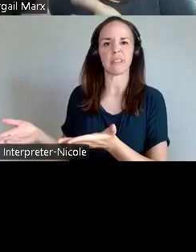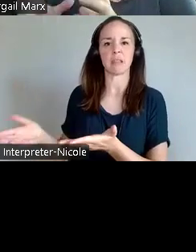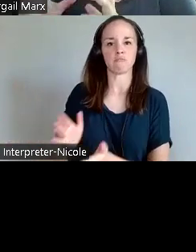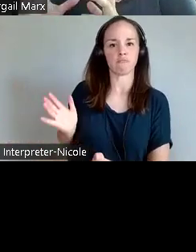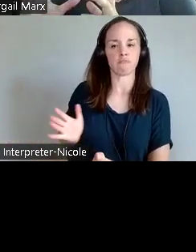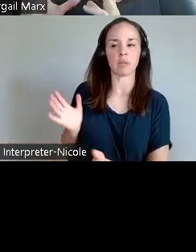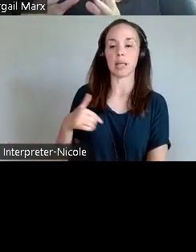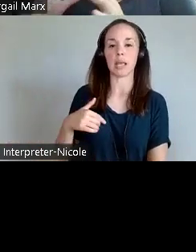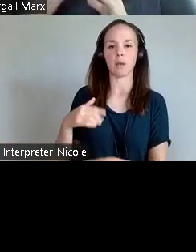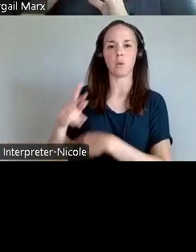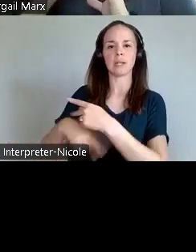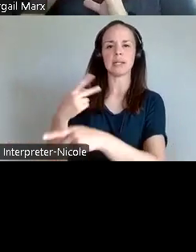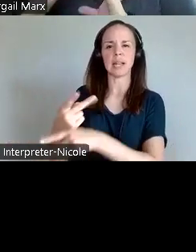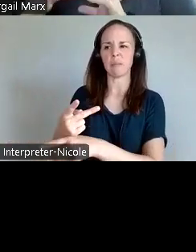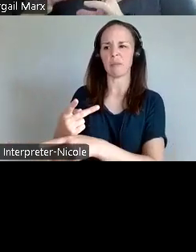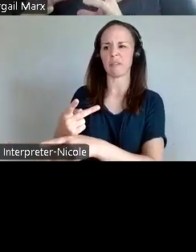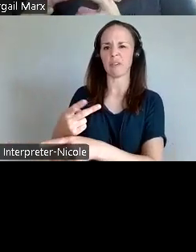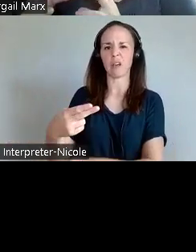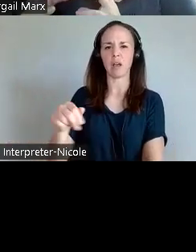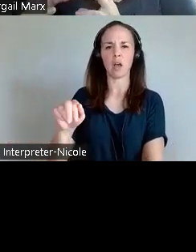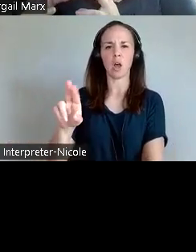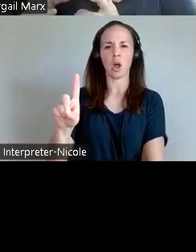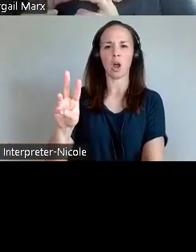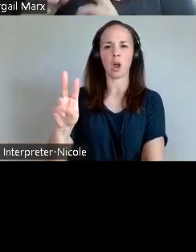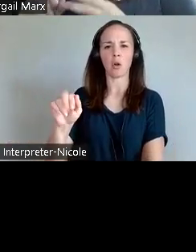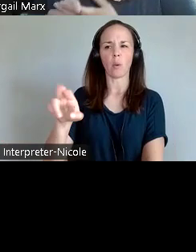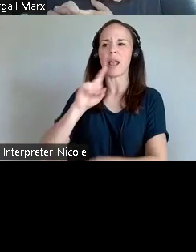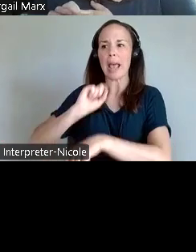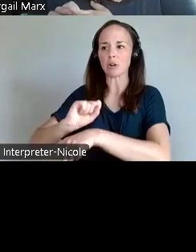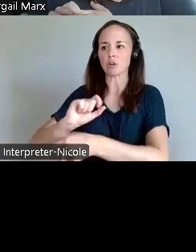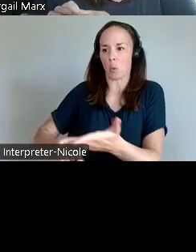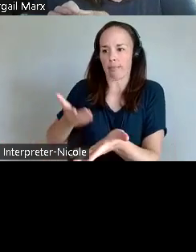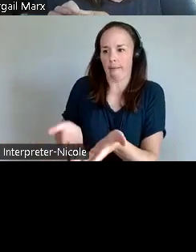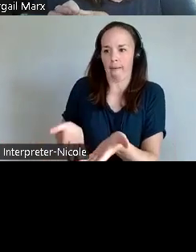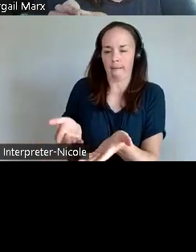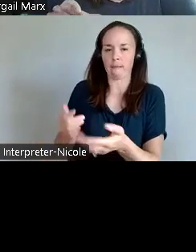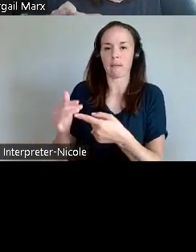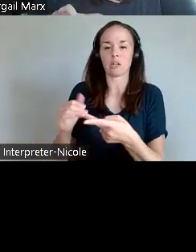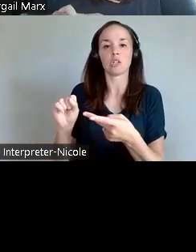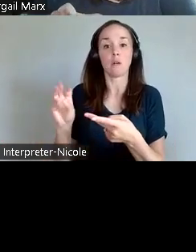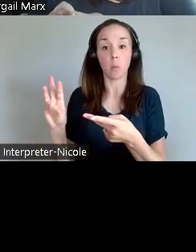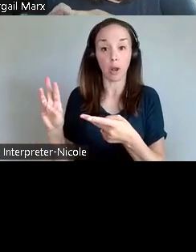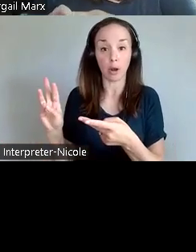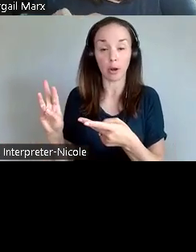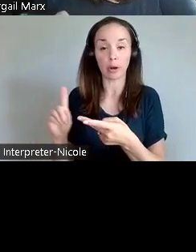so what kind of -- what physically is the device, the software of the device is like what's -- what